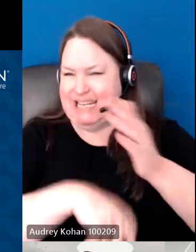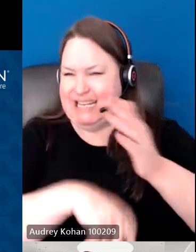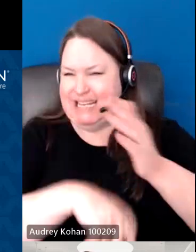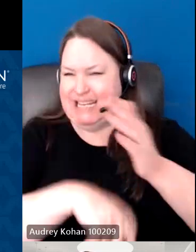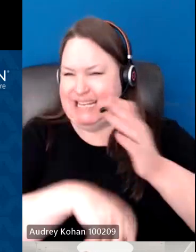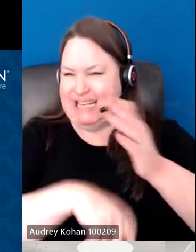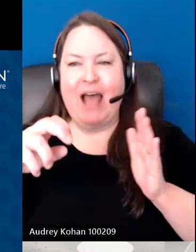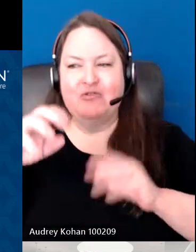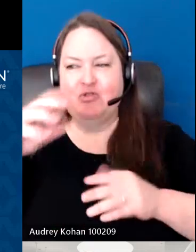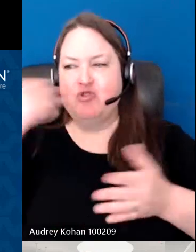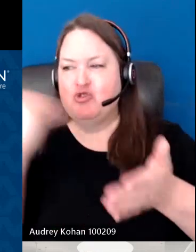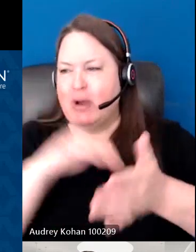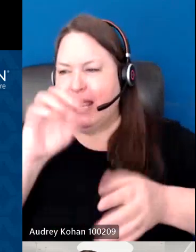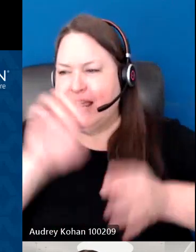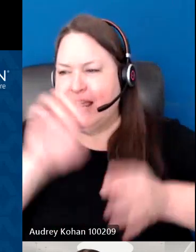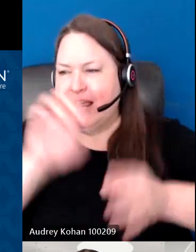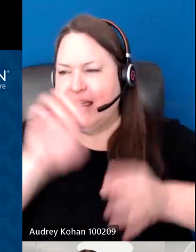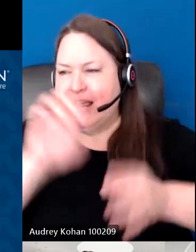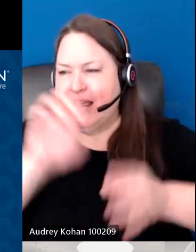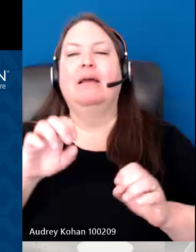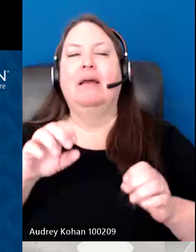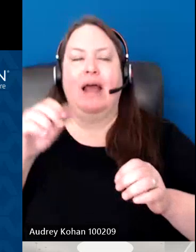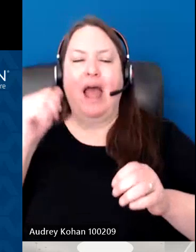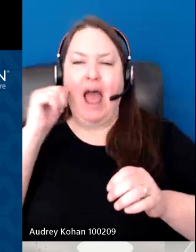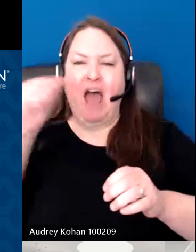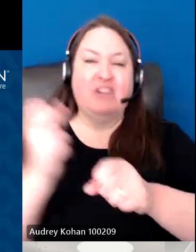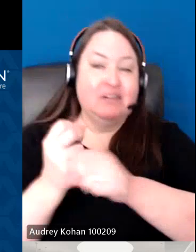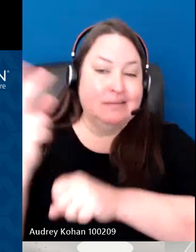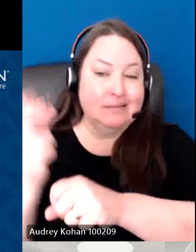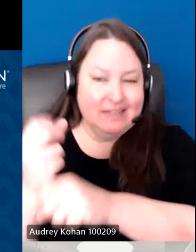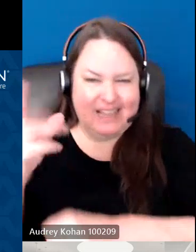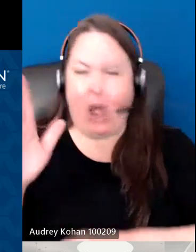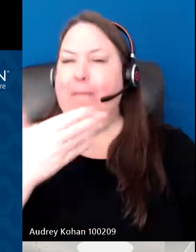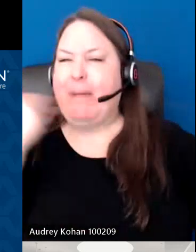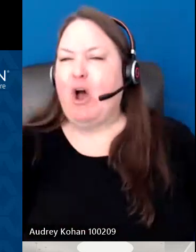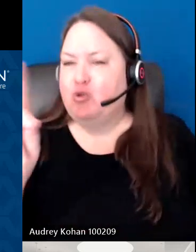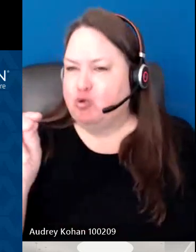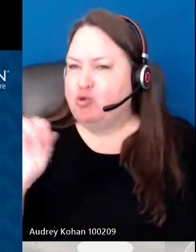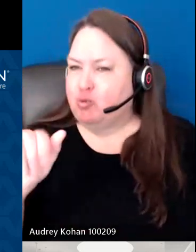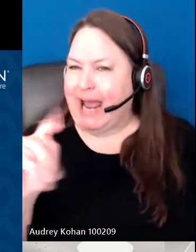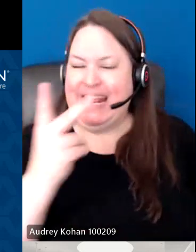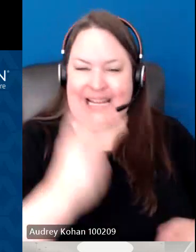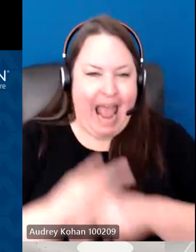or re-evaluate every by anually then you best do it so be careful of what you put in your policy